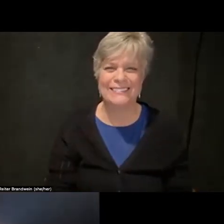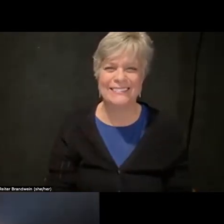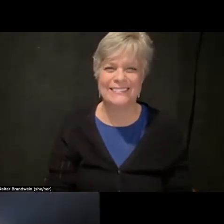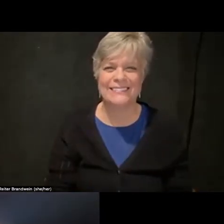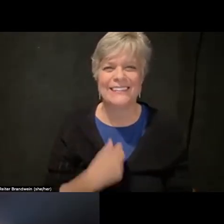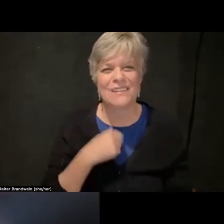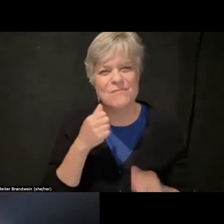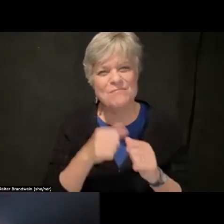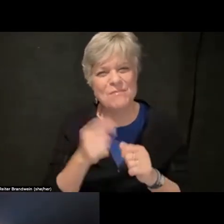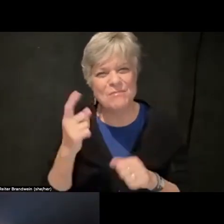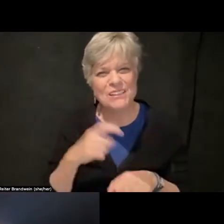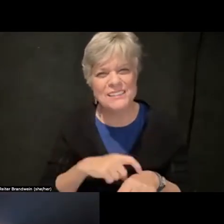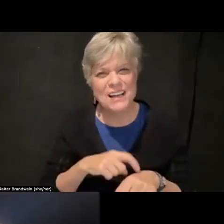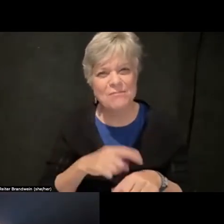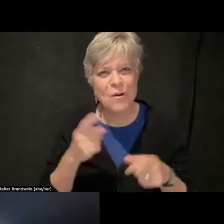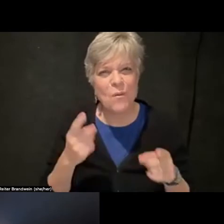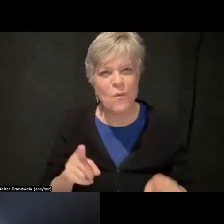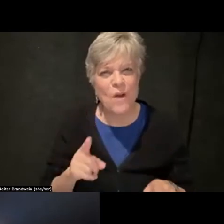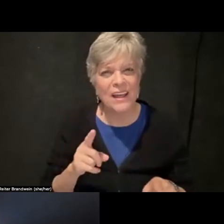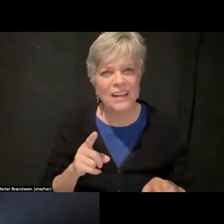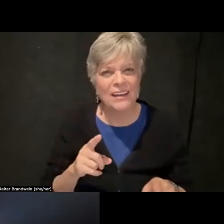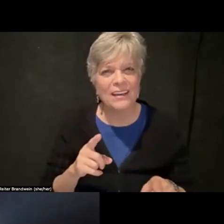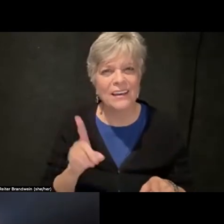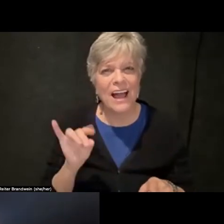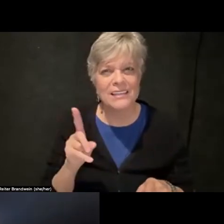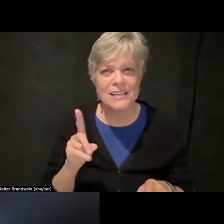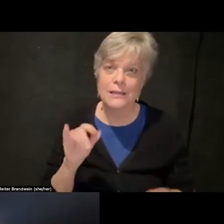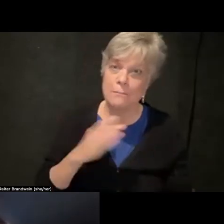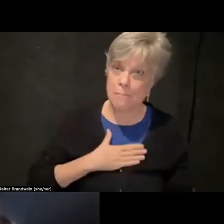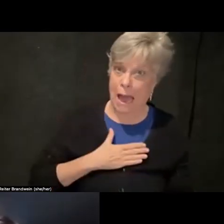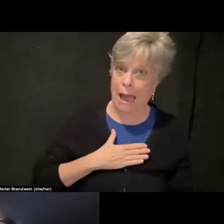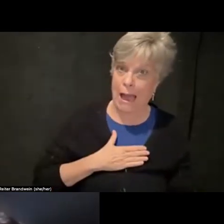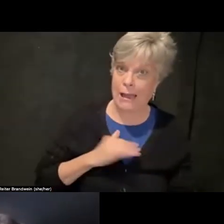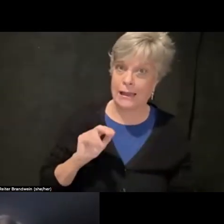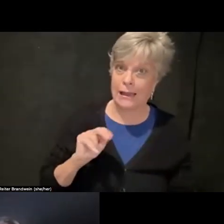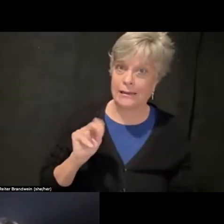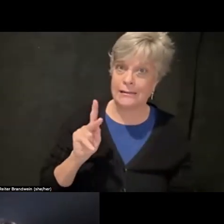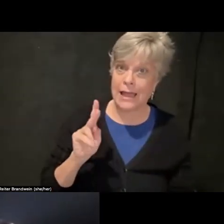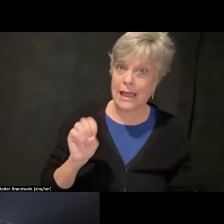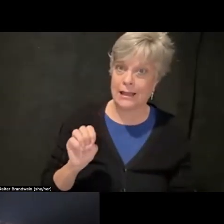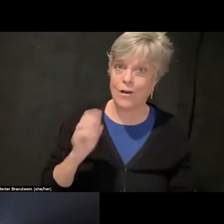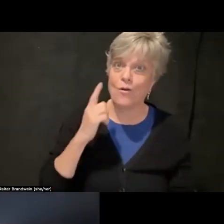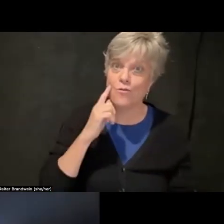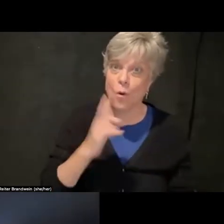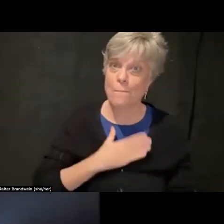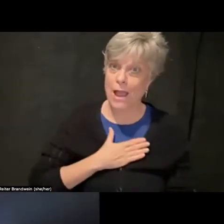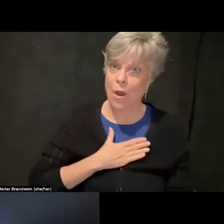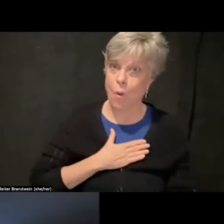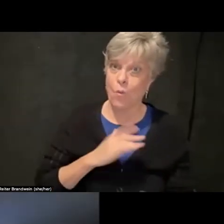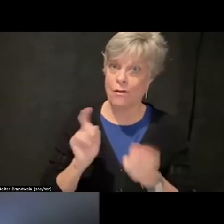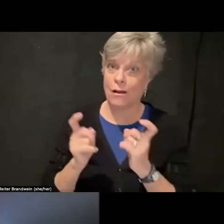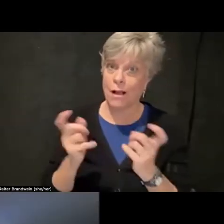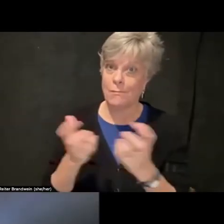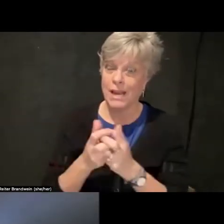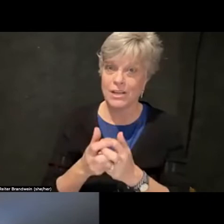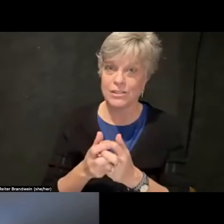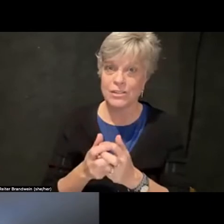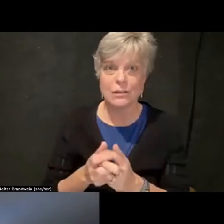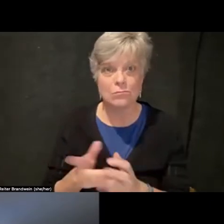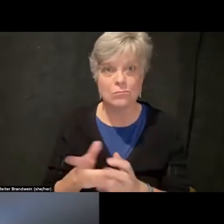when I did my intake for accommodations and it was good,